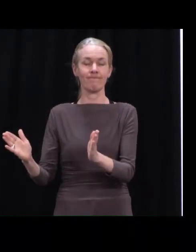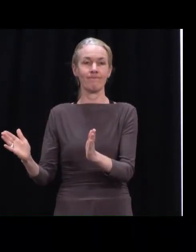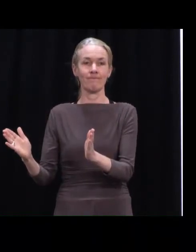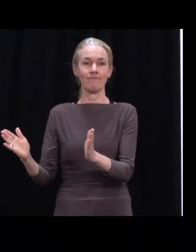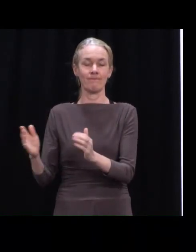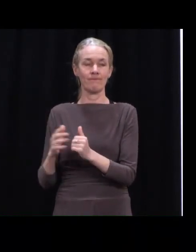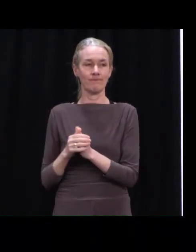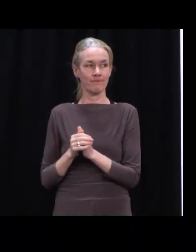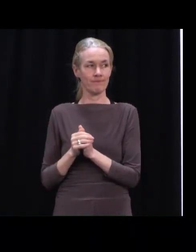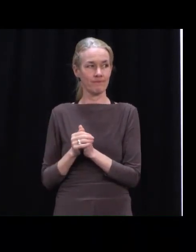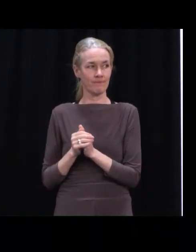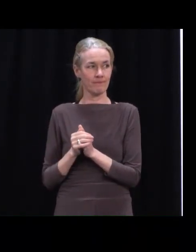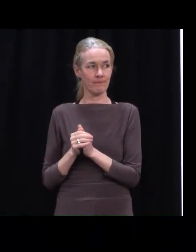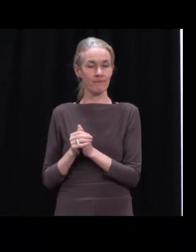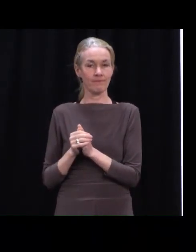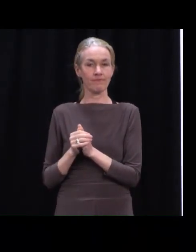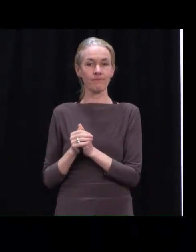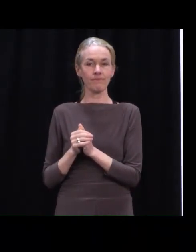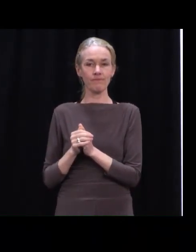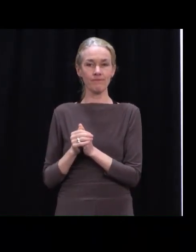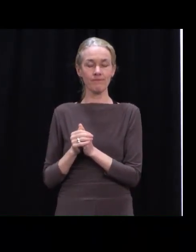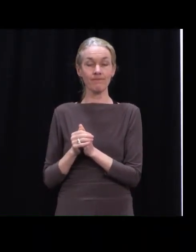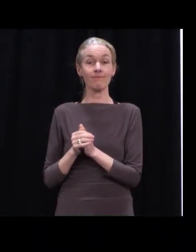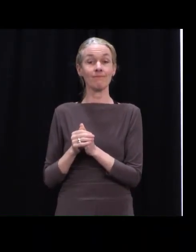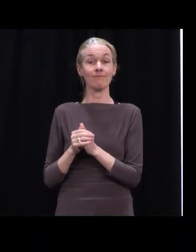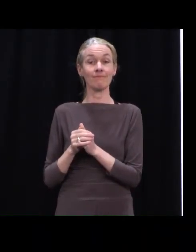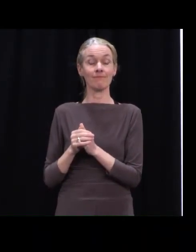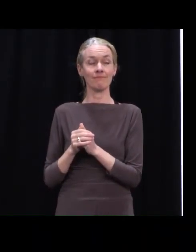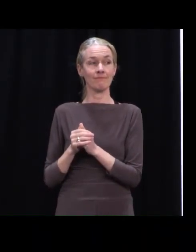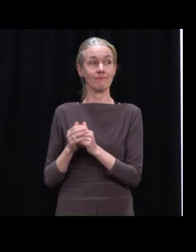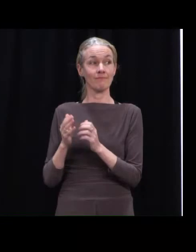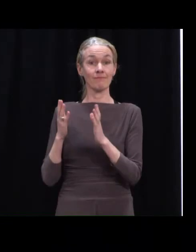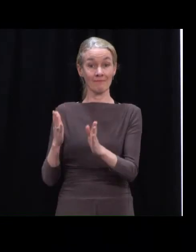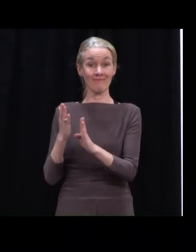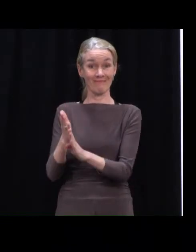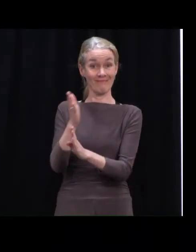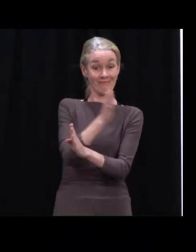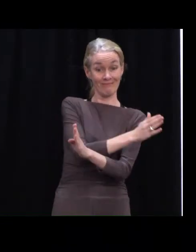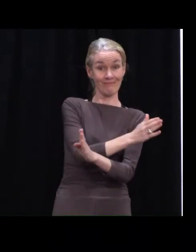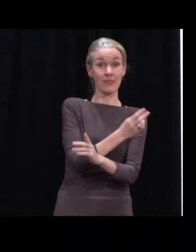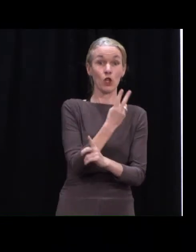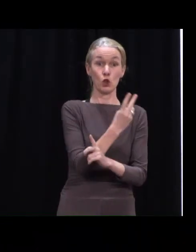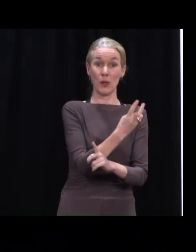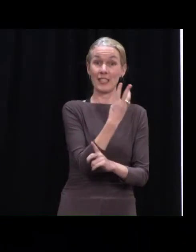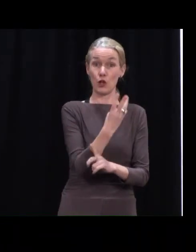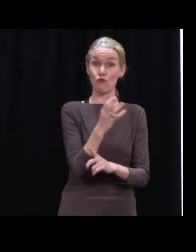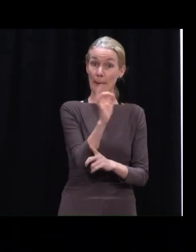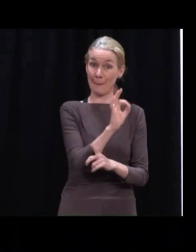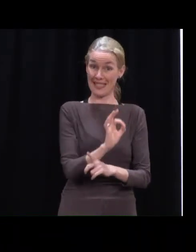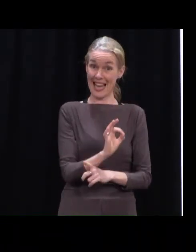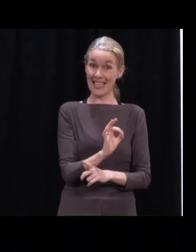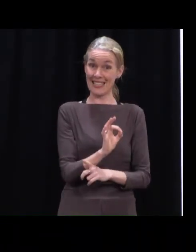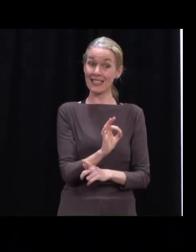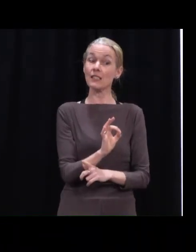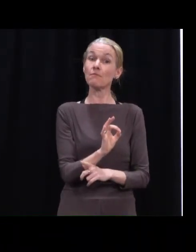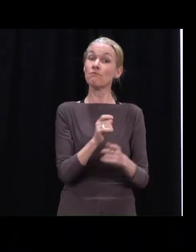since lockdown started or since been identified as a contact